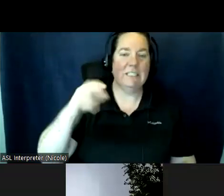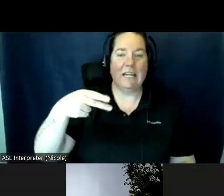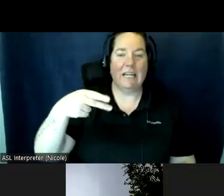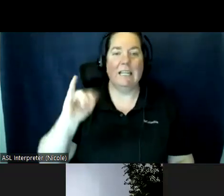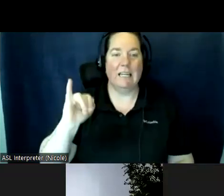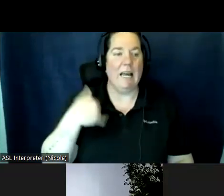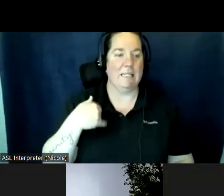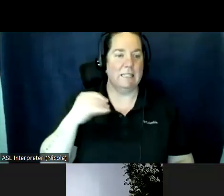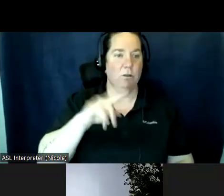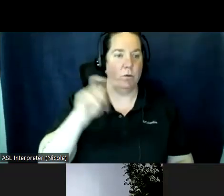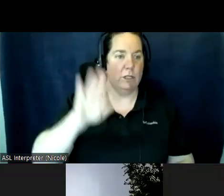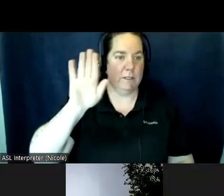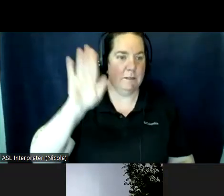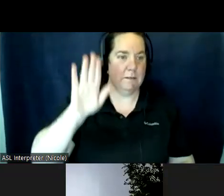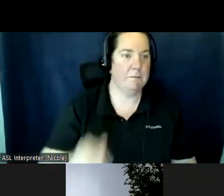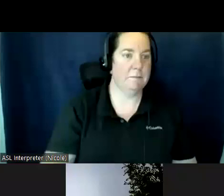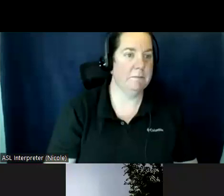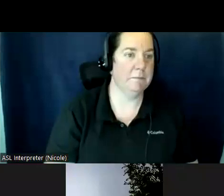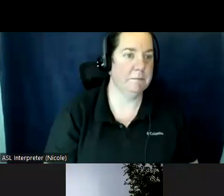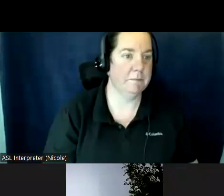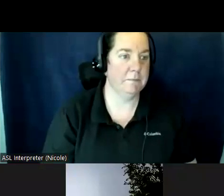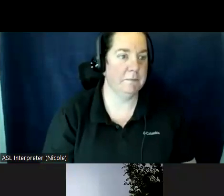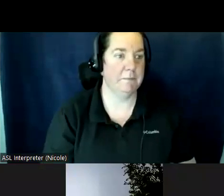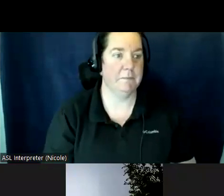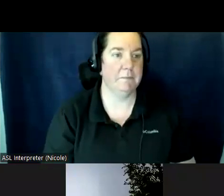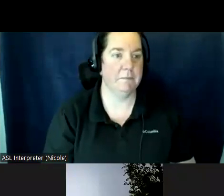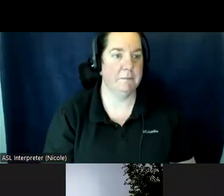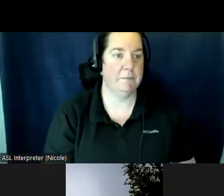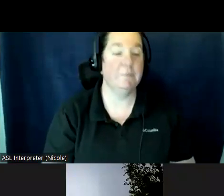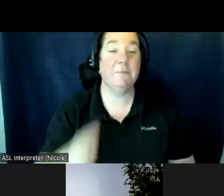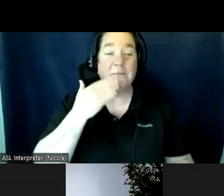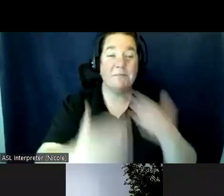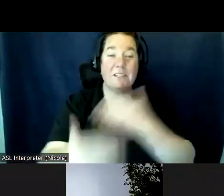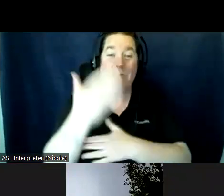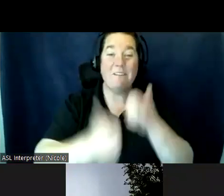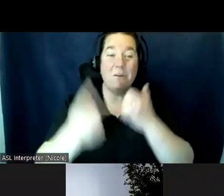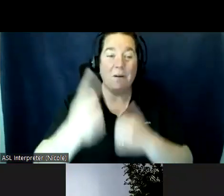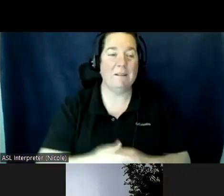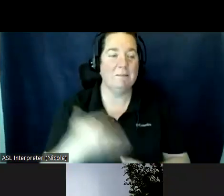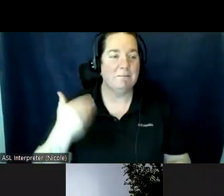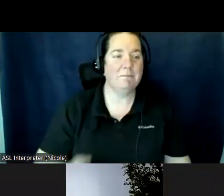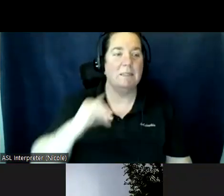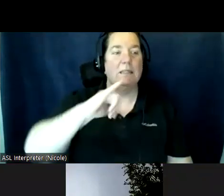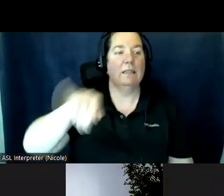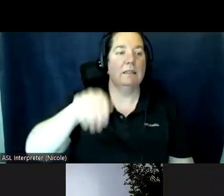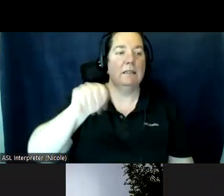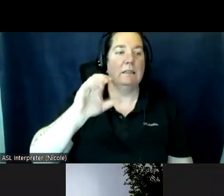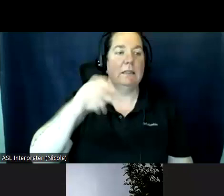Jacqui has her hand up. Good morning, everybody, I'm Jacqui Kelleher, Executive Director of Vermont Family